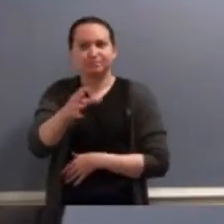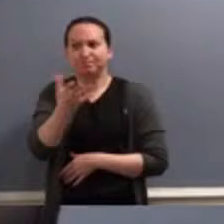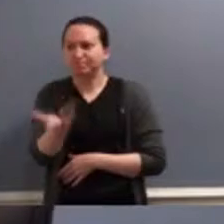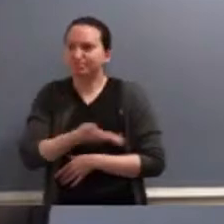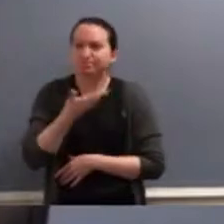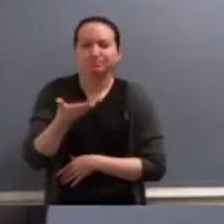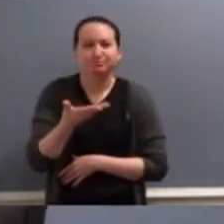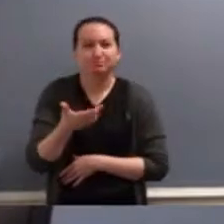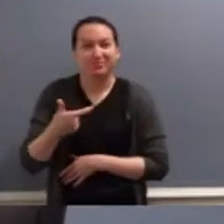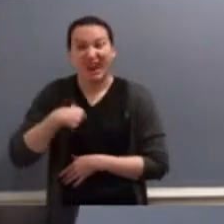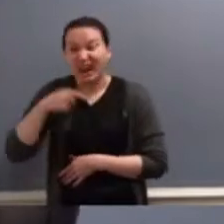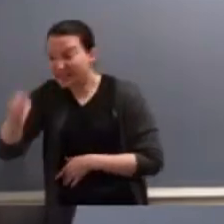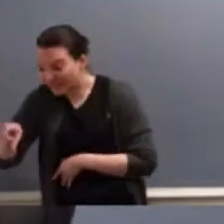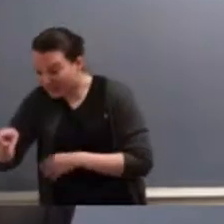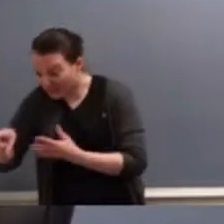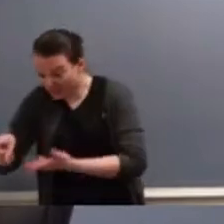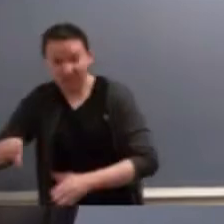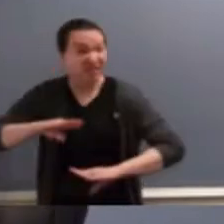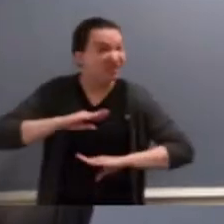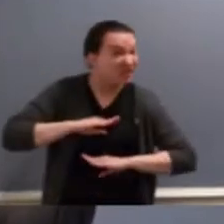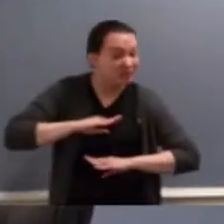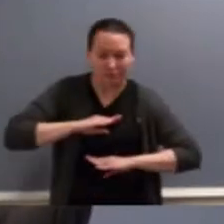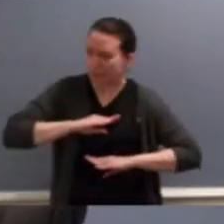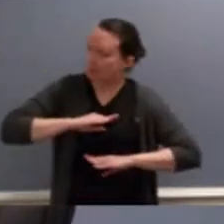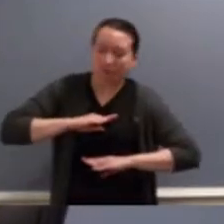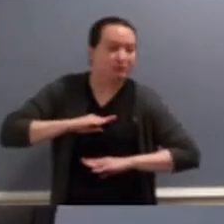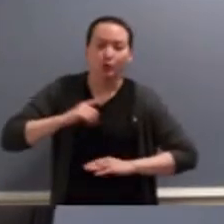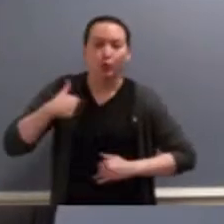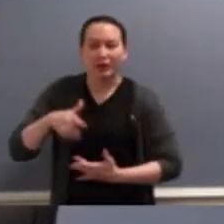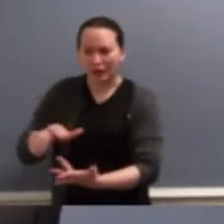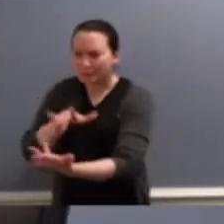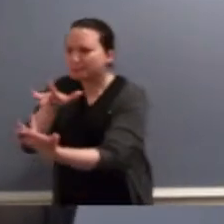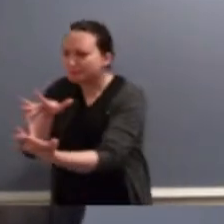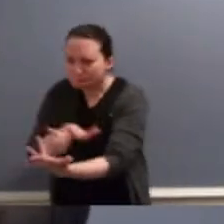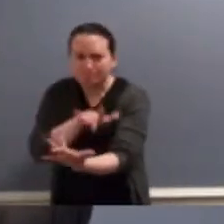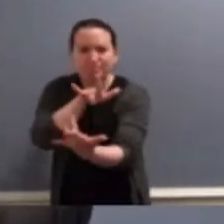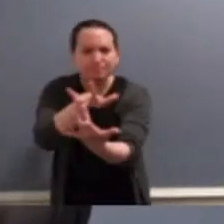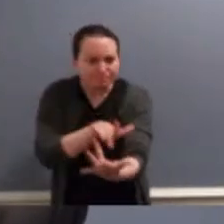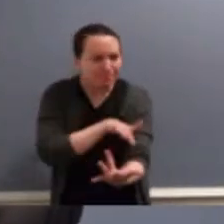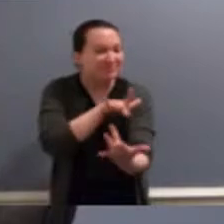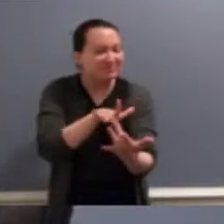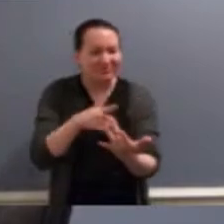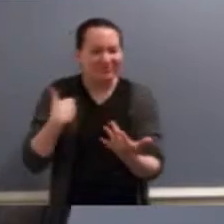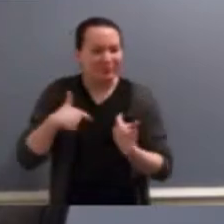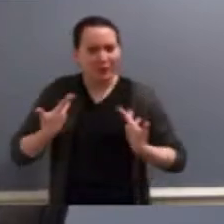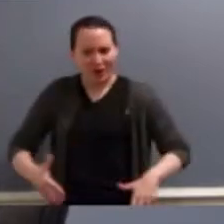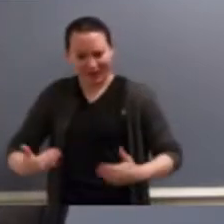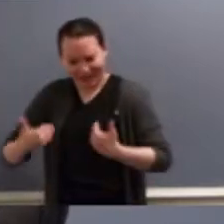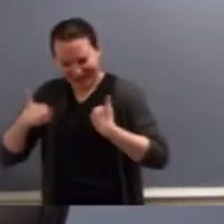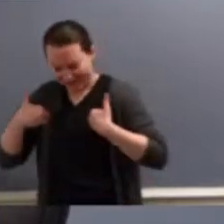what they needed and so we reached out side of what we already had and found a better